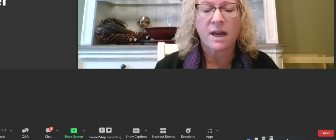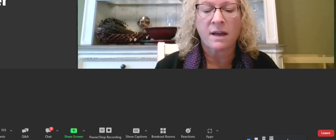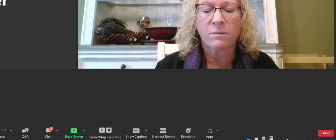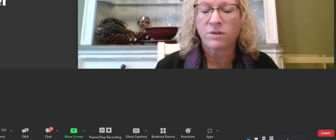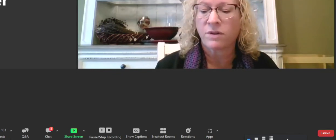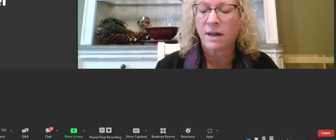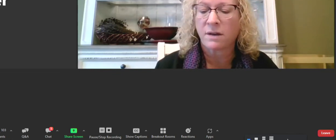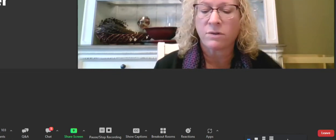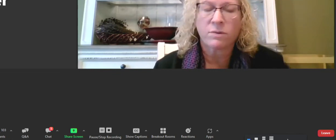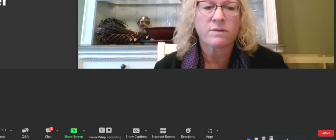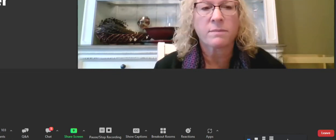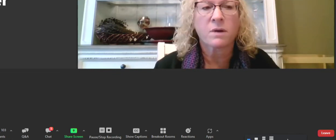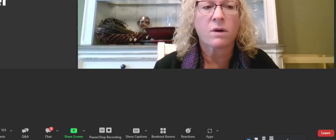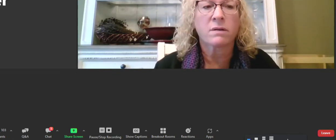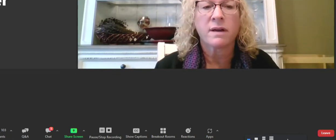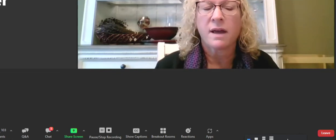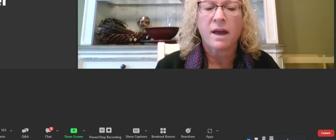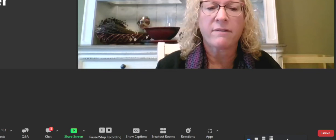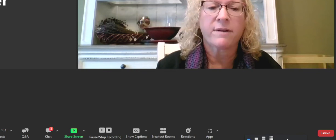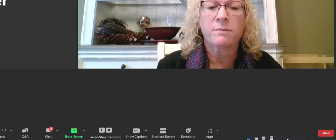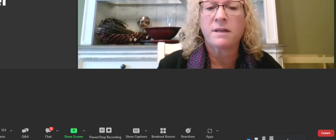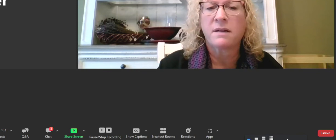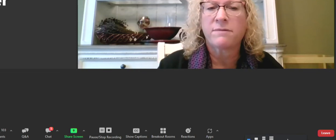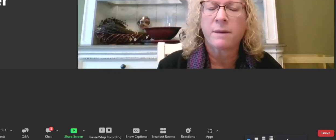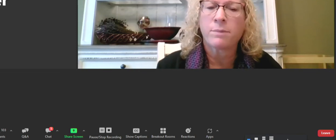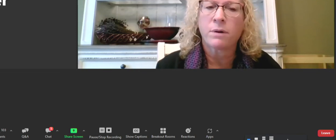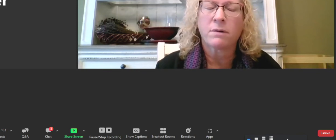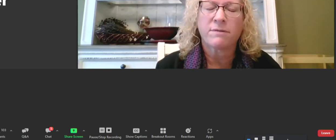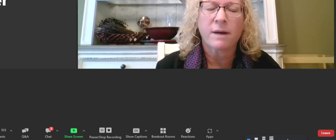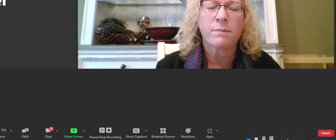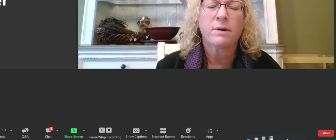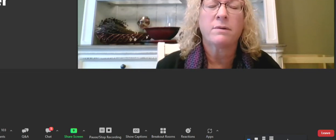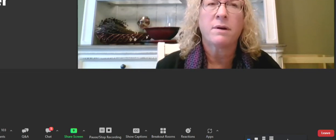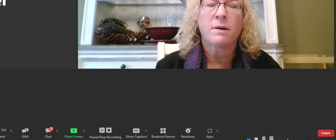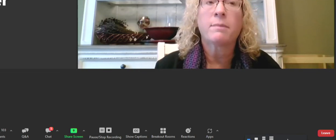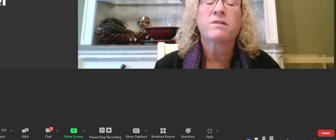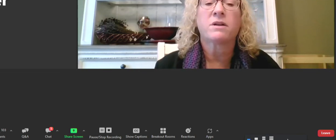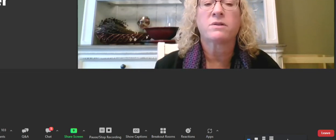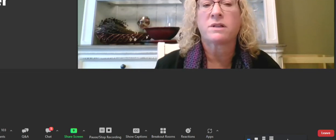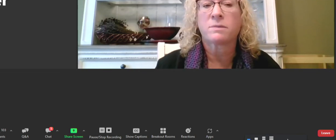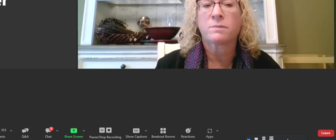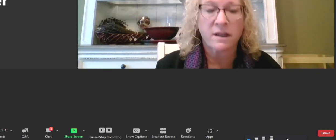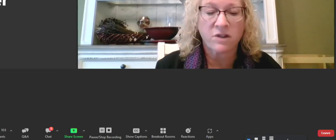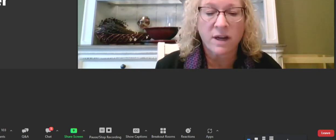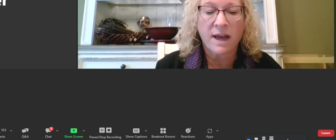and was diagnosed with something called FMD, fibromuscular dysplasia.